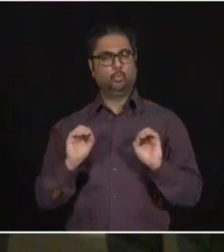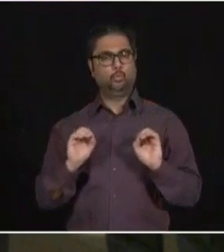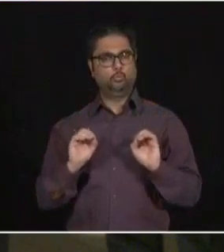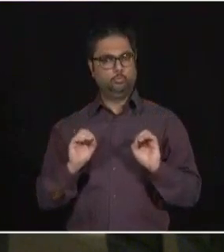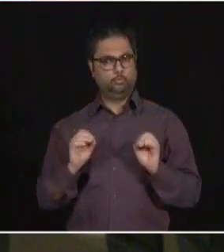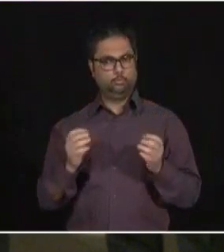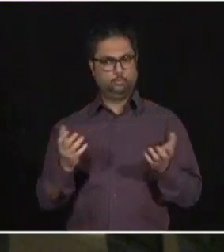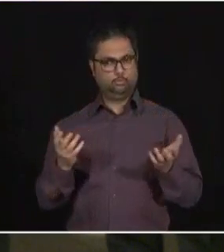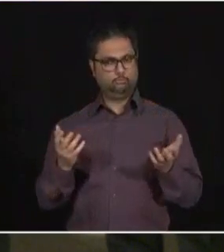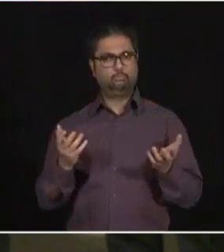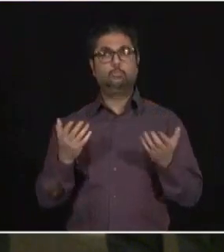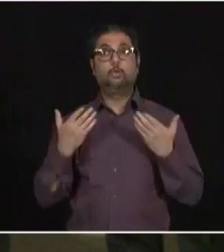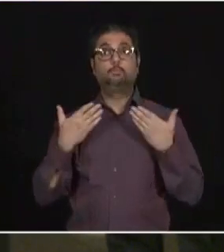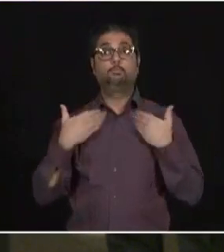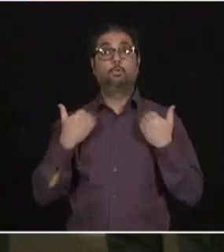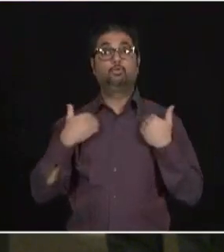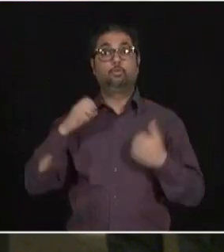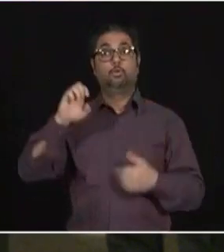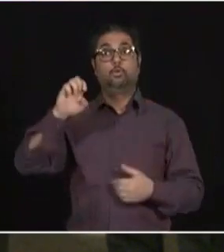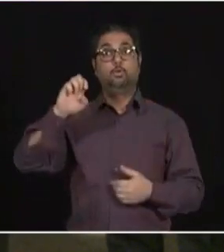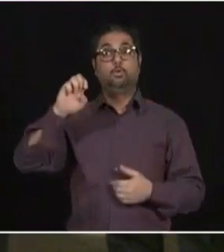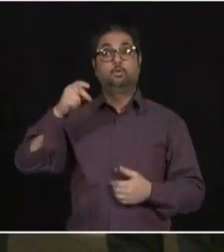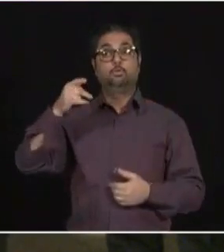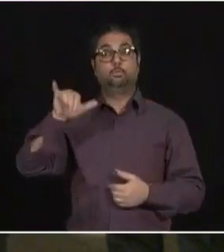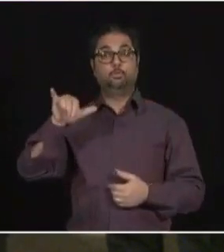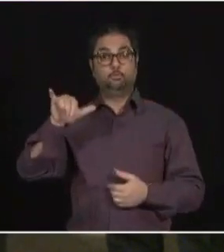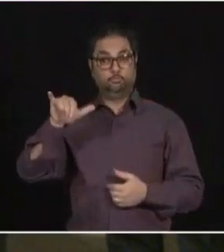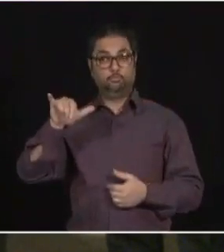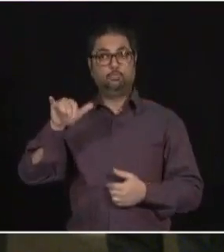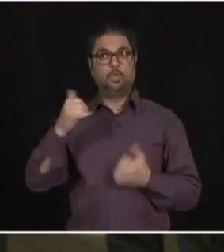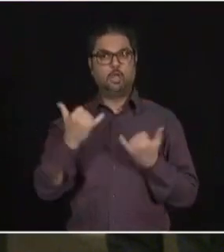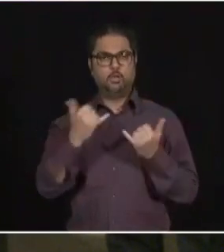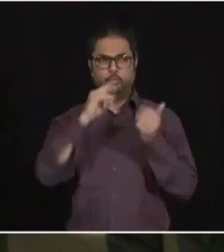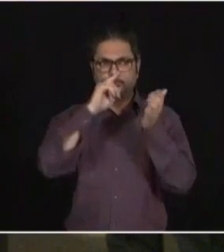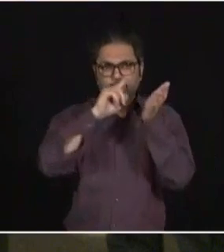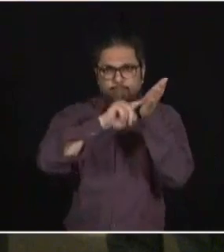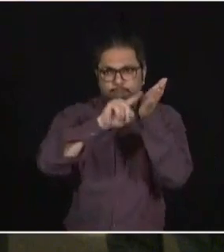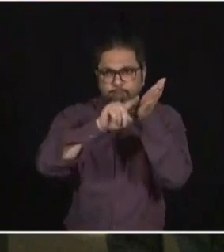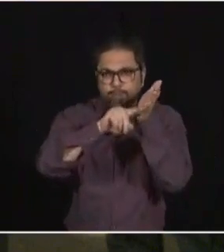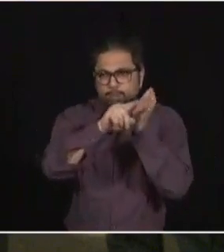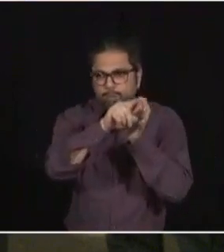Energy Energy, Greg Rickford, all over this. It's totally unfair that you're paying 90-some-odd cents in Thunder